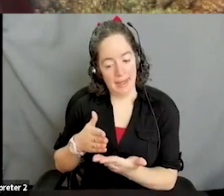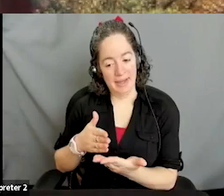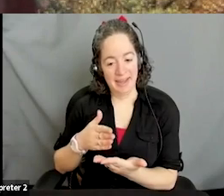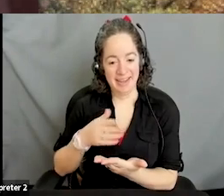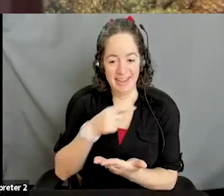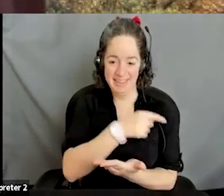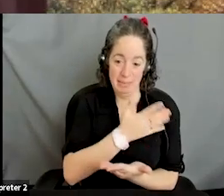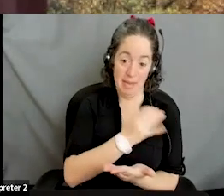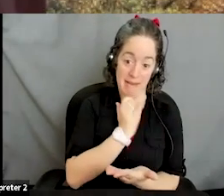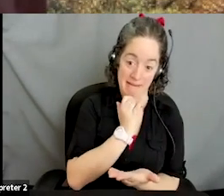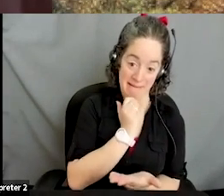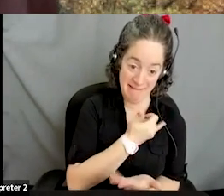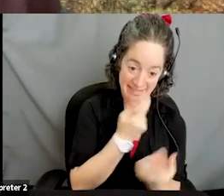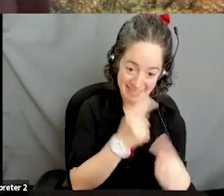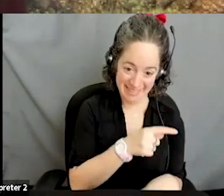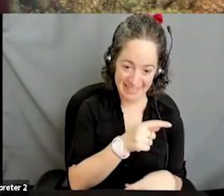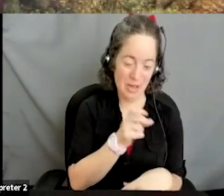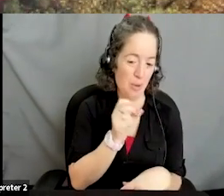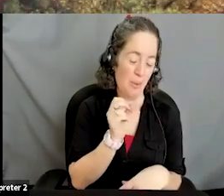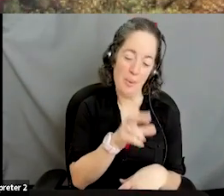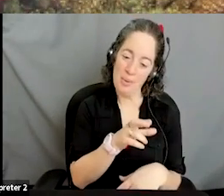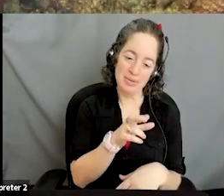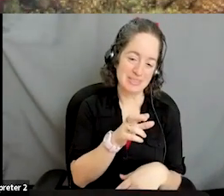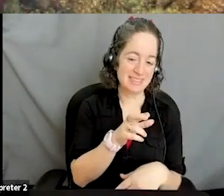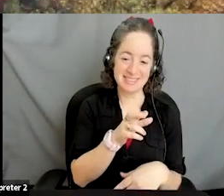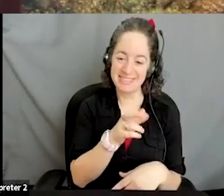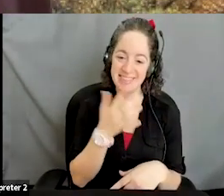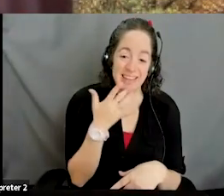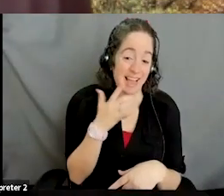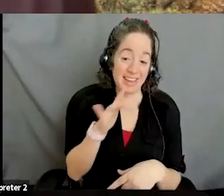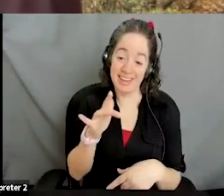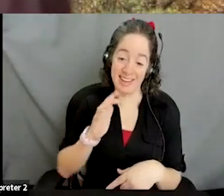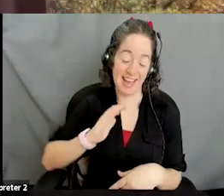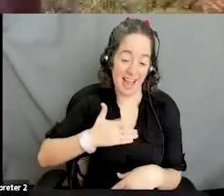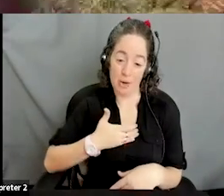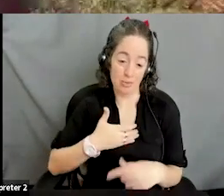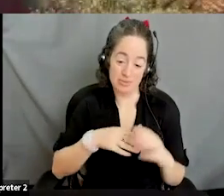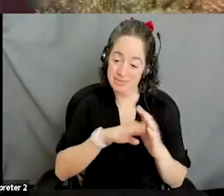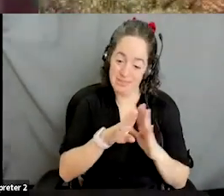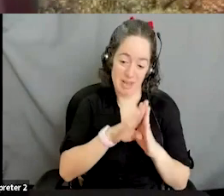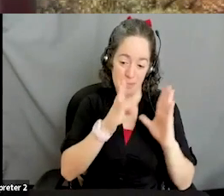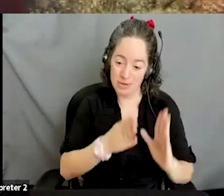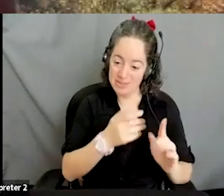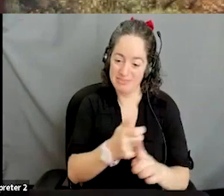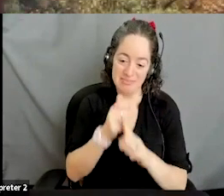or through the grace of having clever developers that anticipated some of this back quite a long while ago.